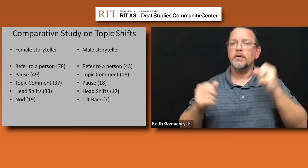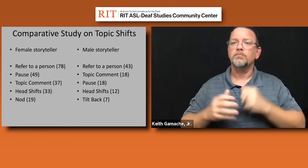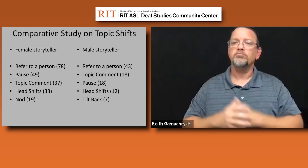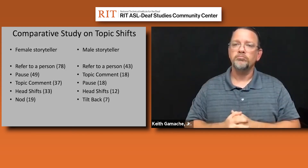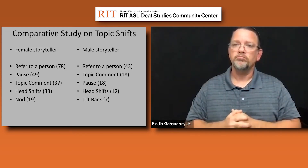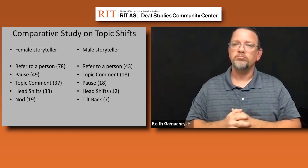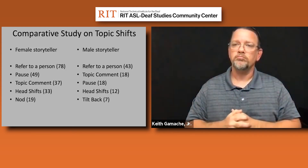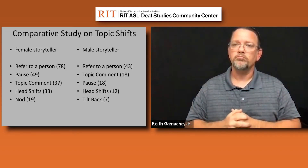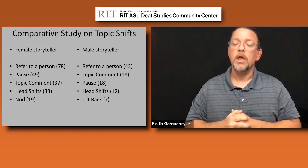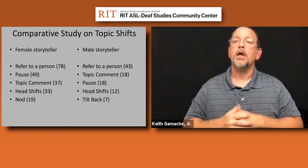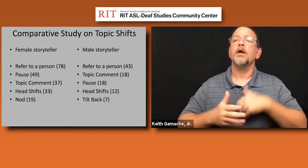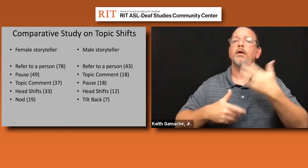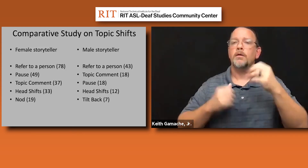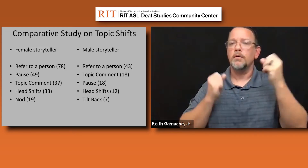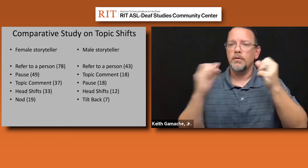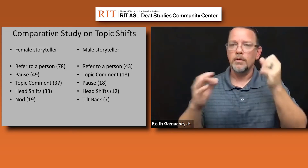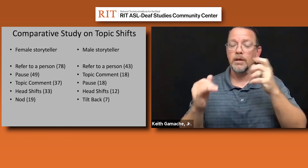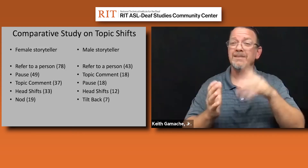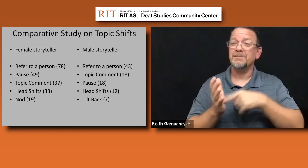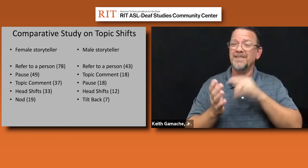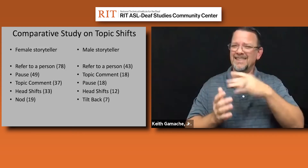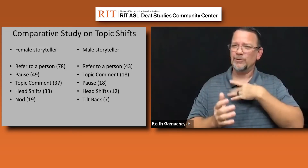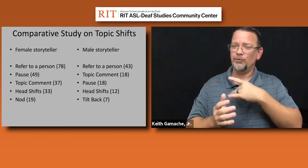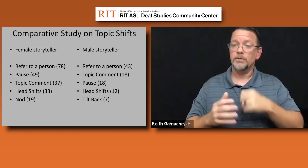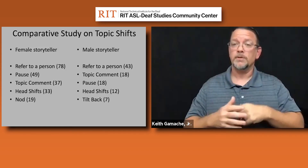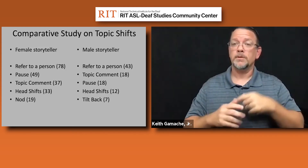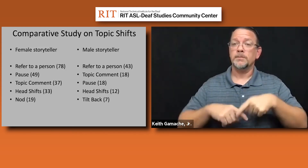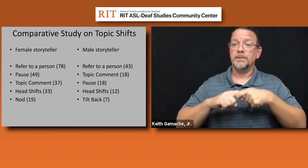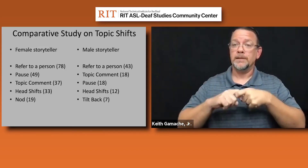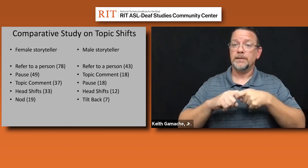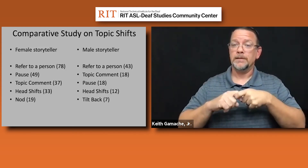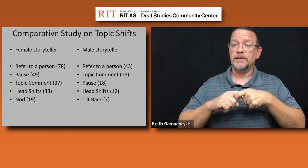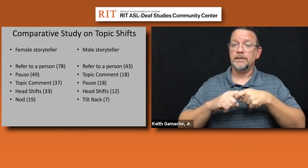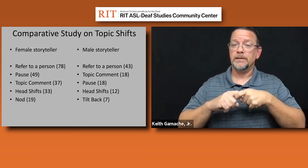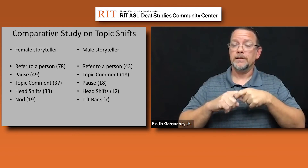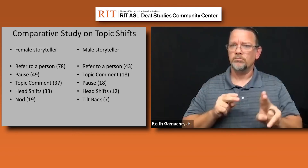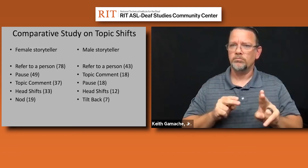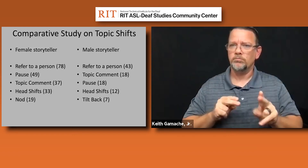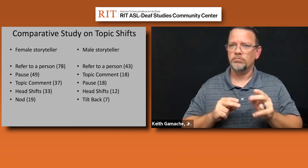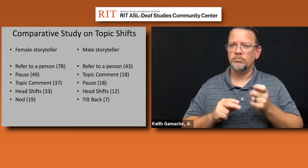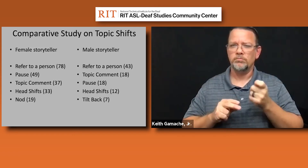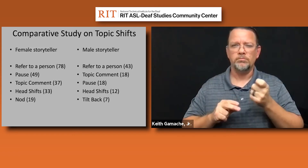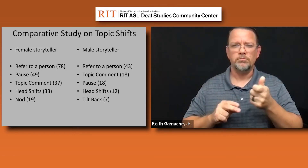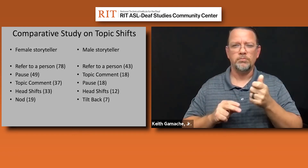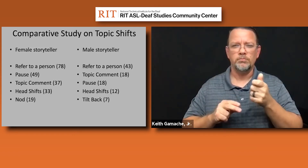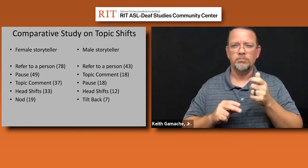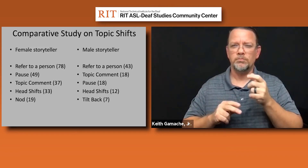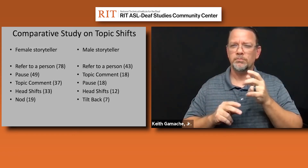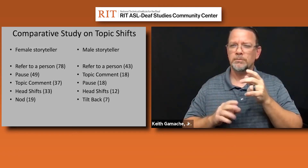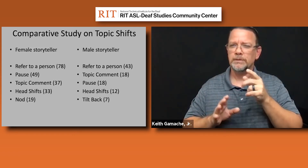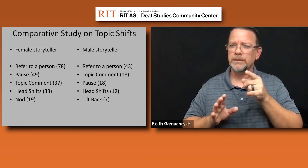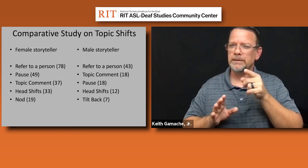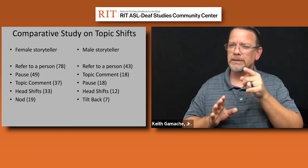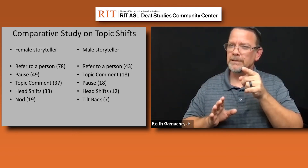for male storytellers, and so I think that's pretty interesting because it's just